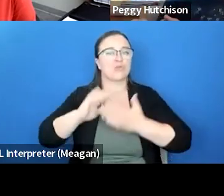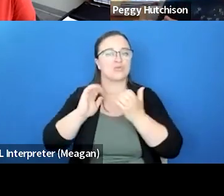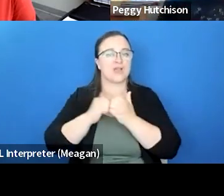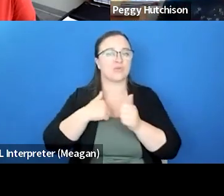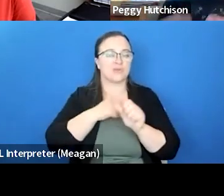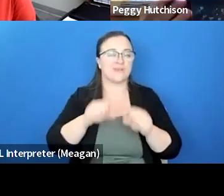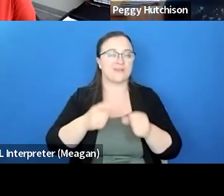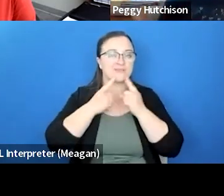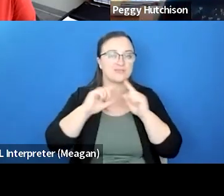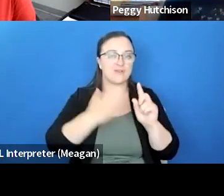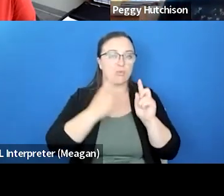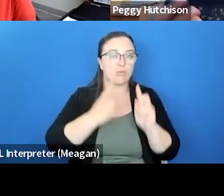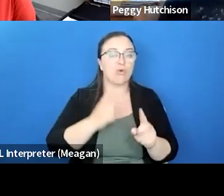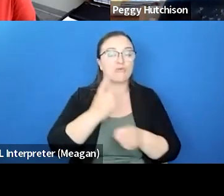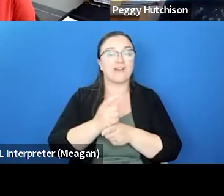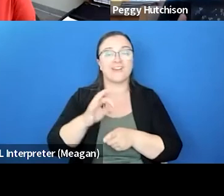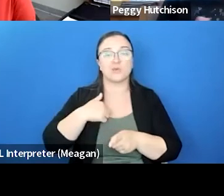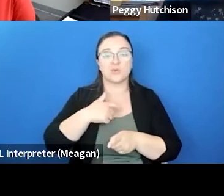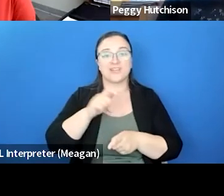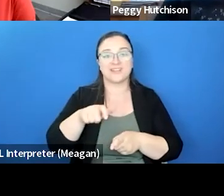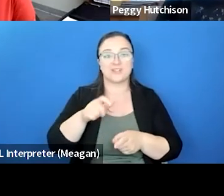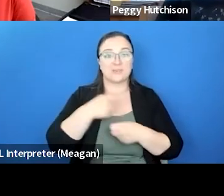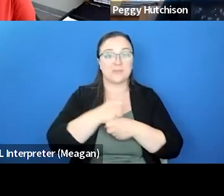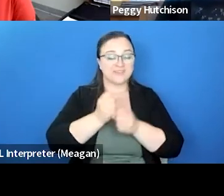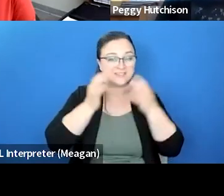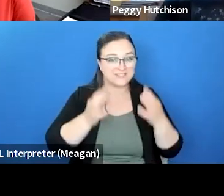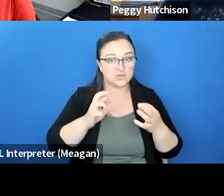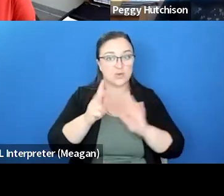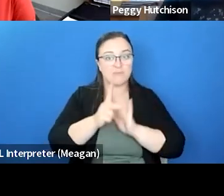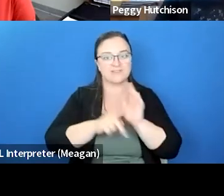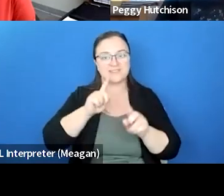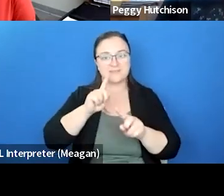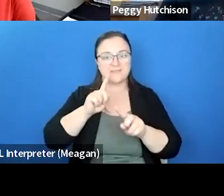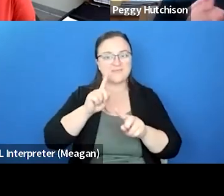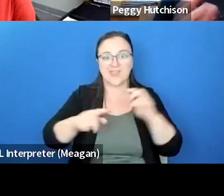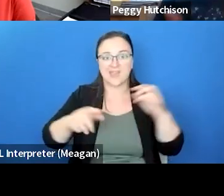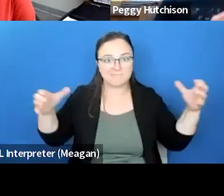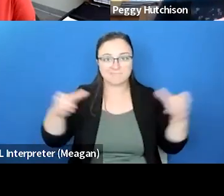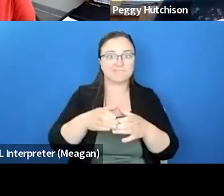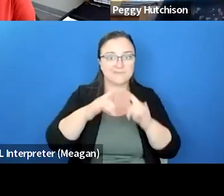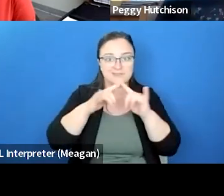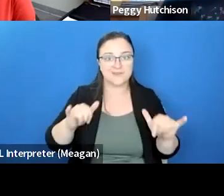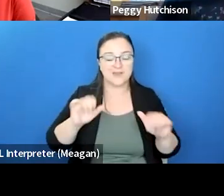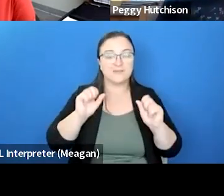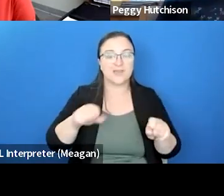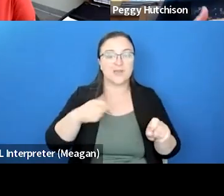If we have a decision to make or a policy, but we can't get it all be together at the same time, can we restructure and have,